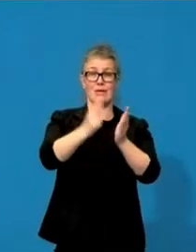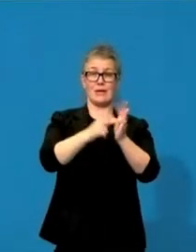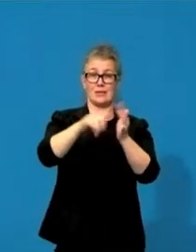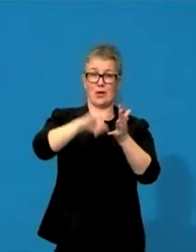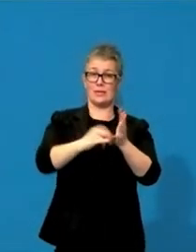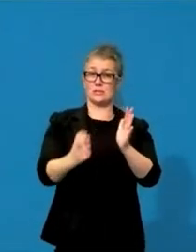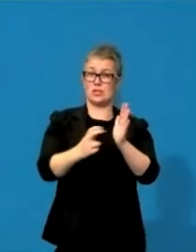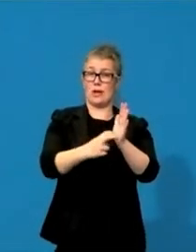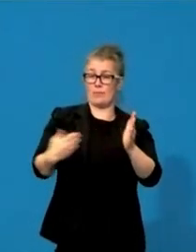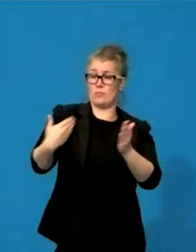the NDIS two years.